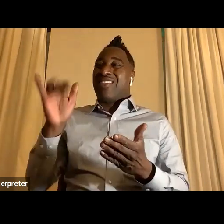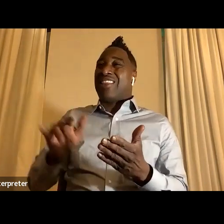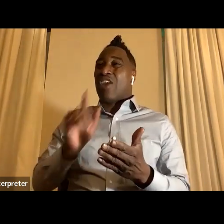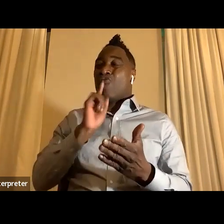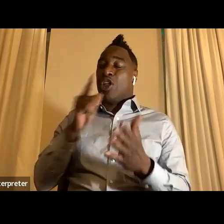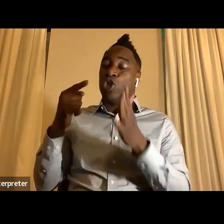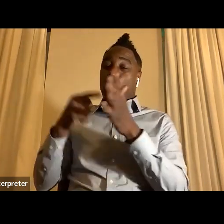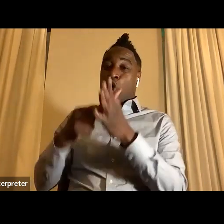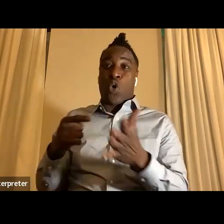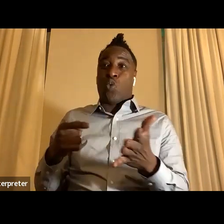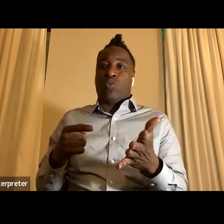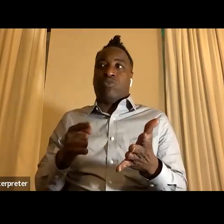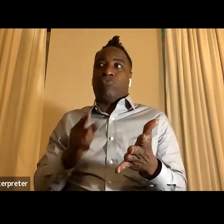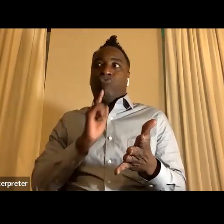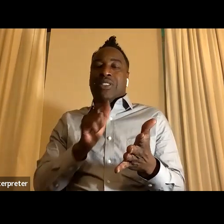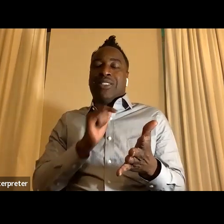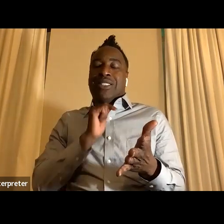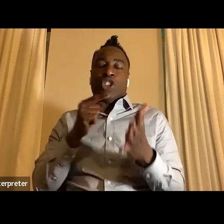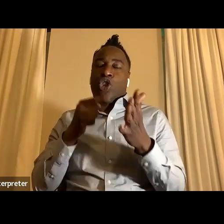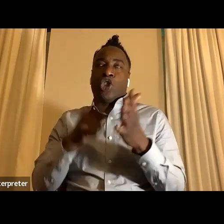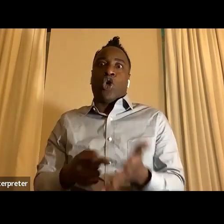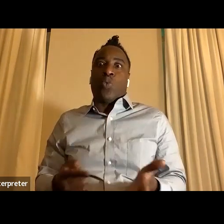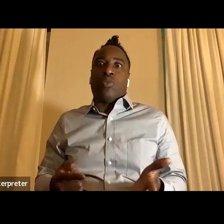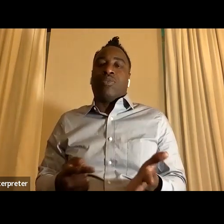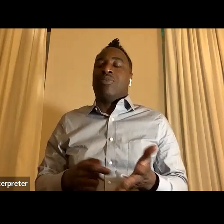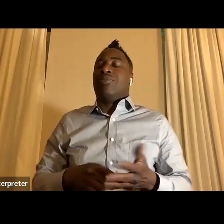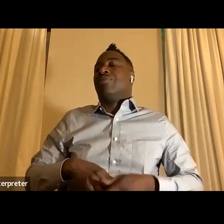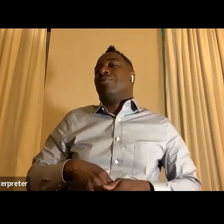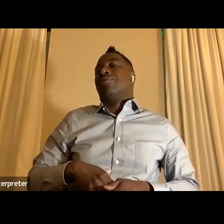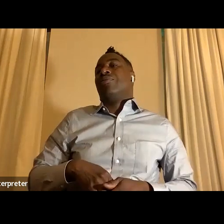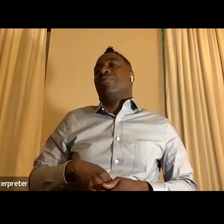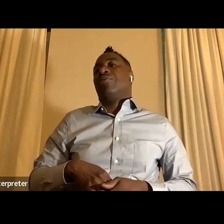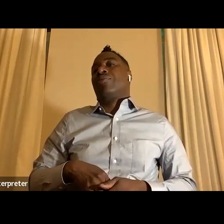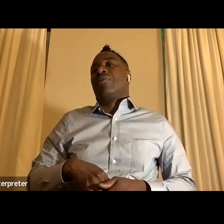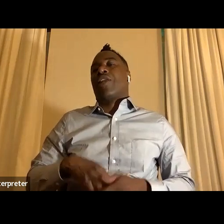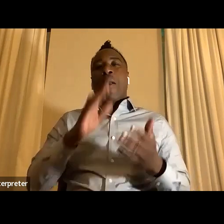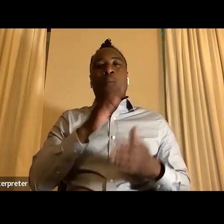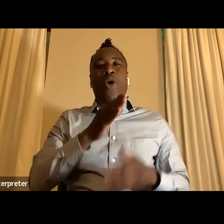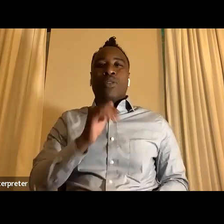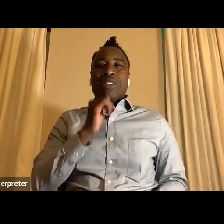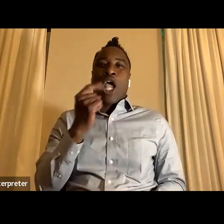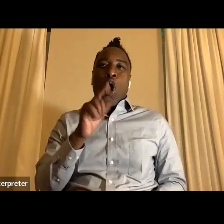Our city isn't just crime. Our city isn't just this cesspool of nothing. It's a community.